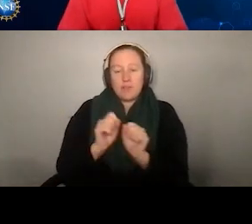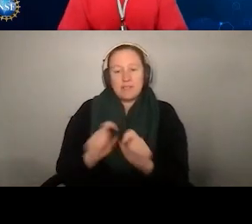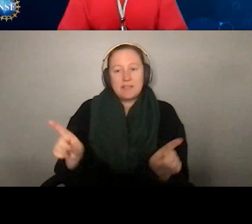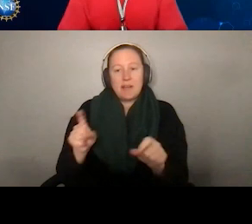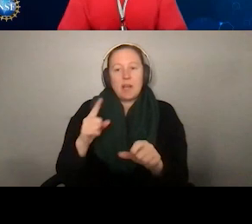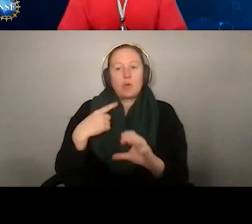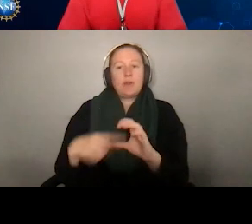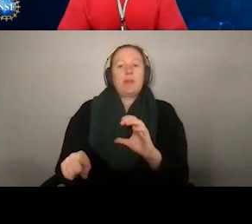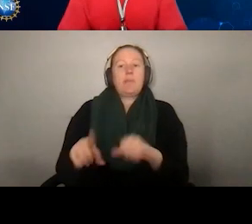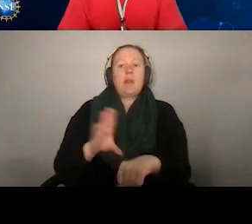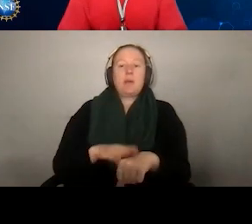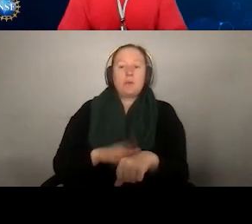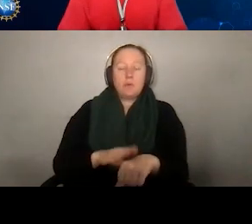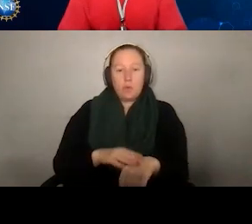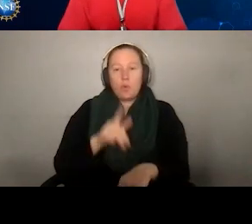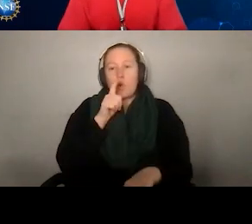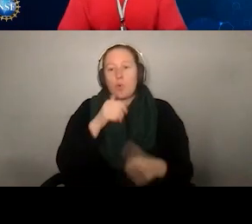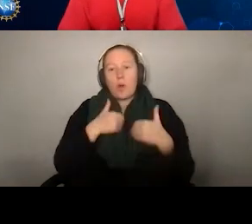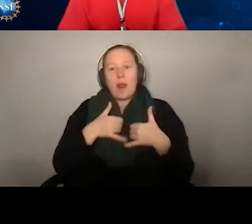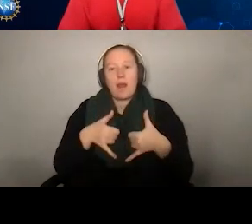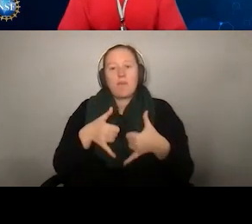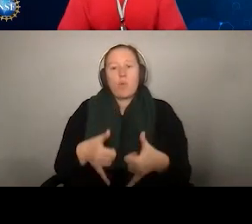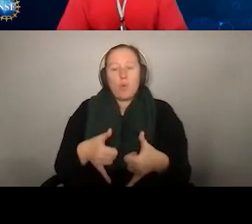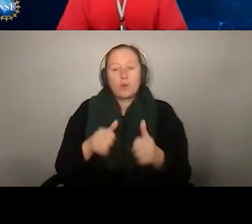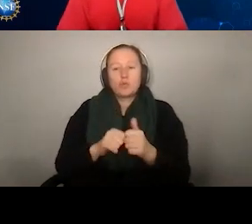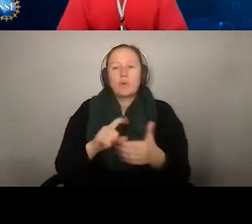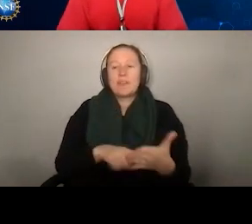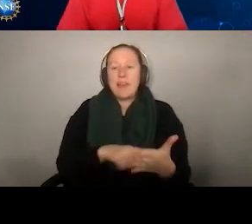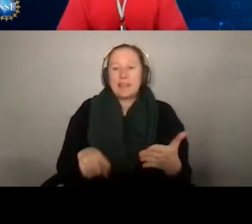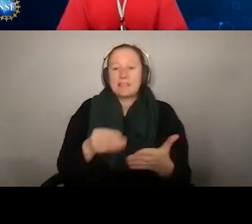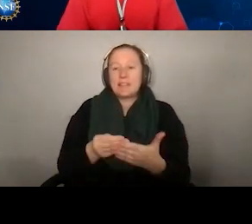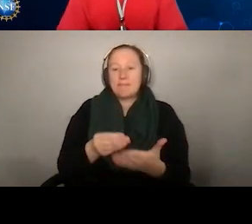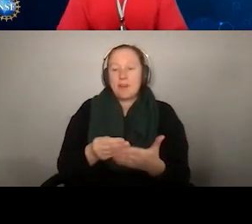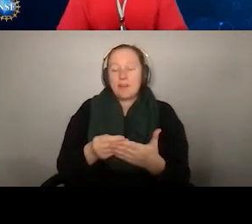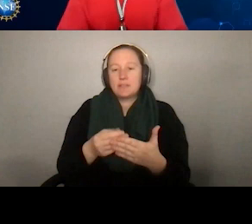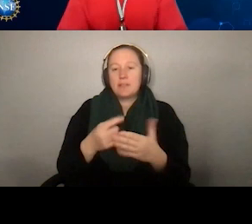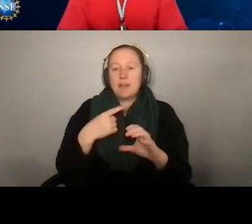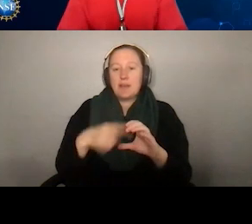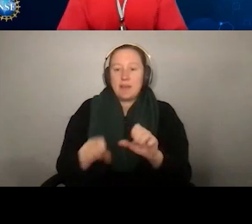institutions that have awards with canceling funds. These emails continue monthly through